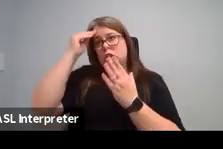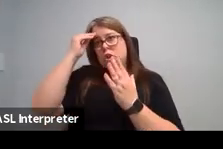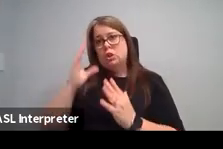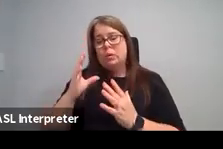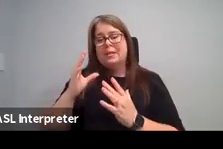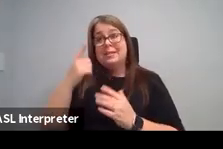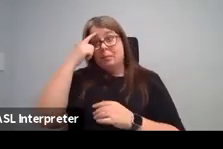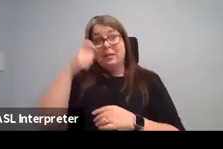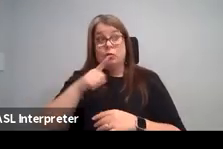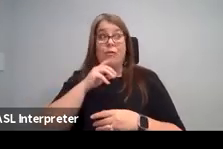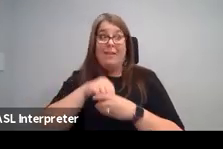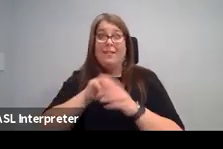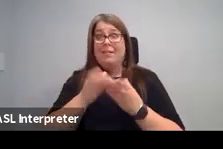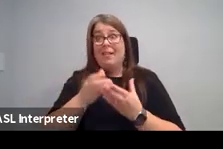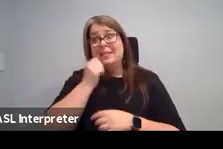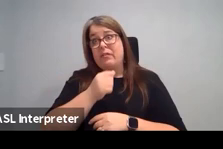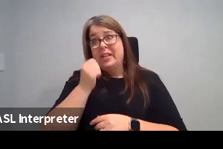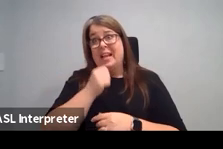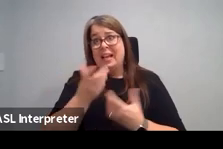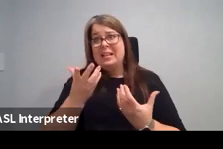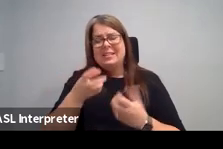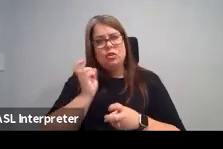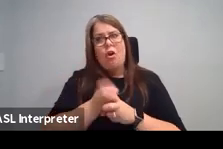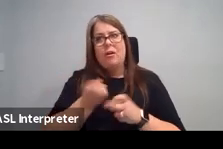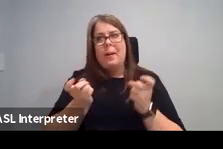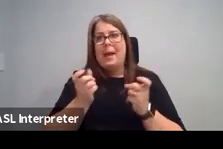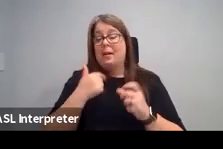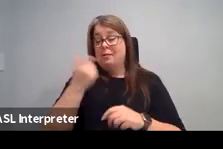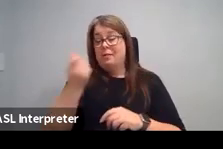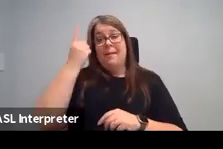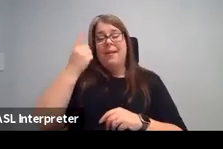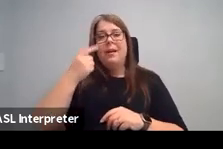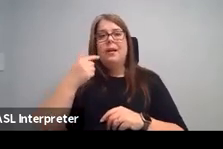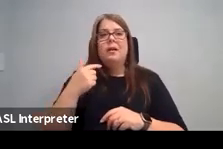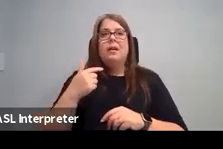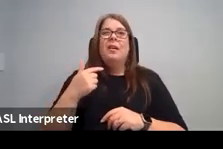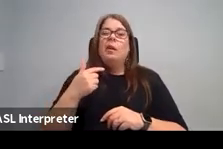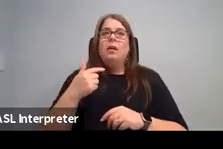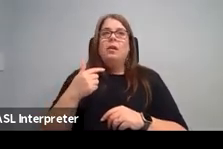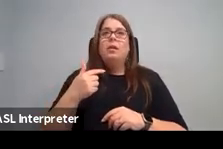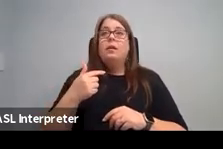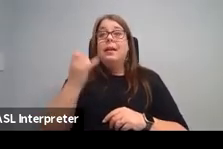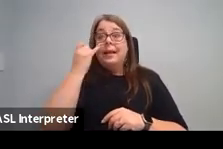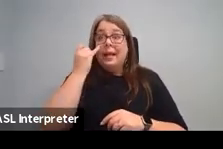Jewyl Alderson Clarke, SDCOE: In managing that I definitely when you come up with all those answers also share it with us so we can share it forward.